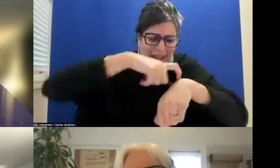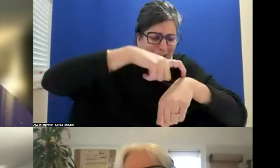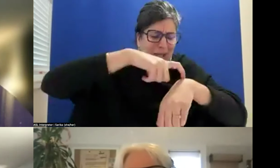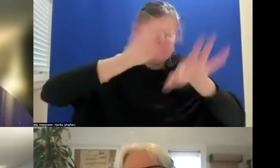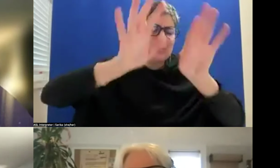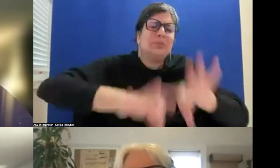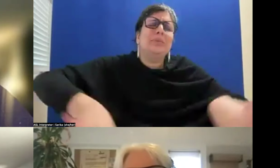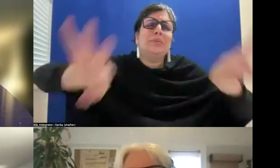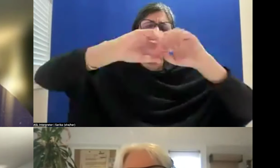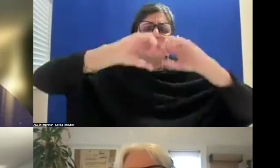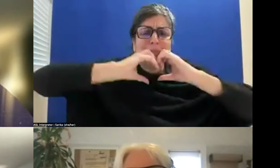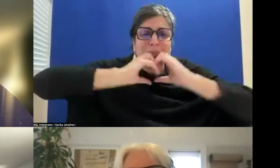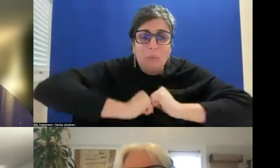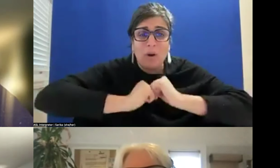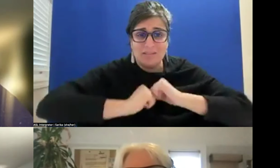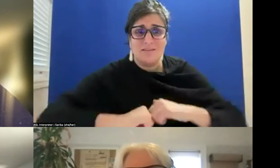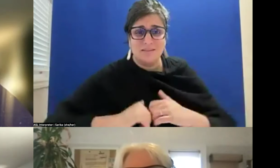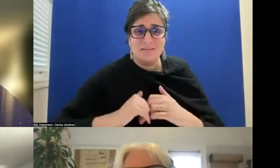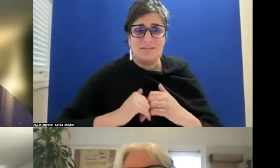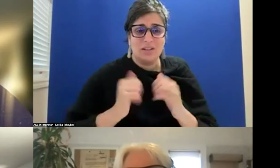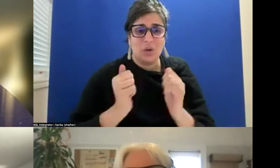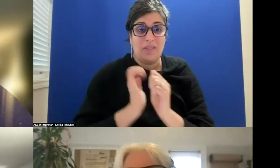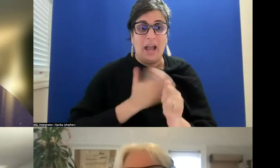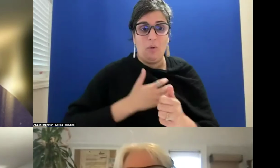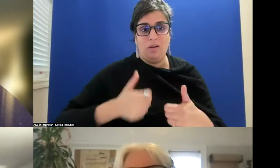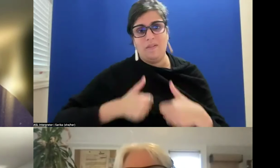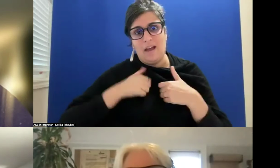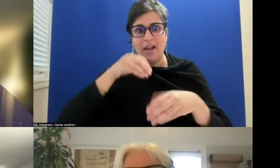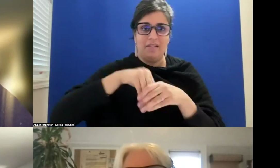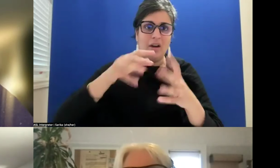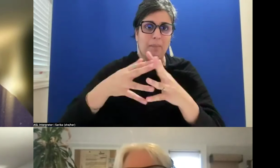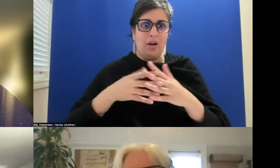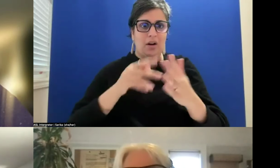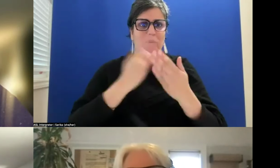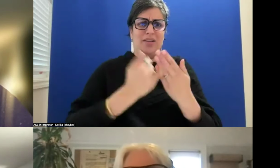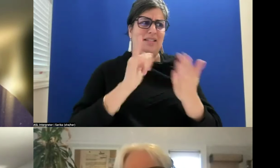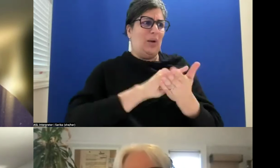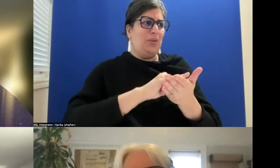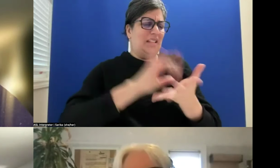Like, with our Live in America project. I mean, we spent like, five years,